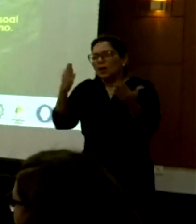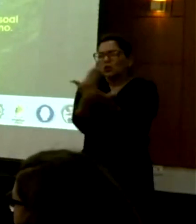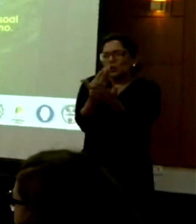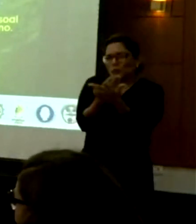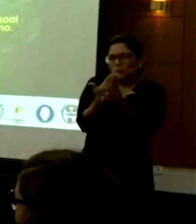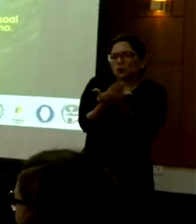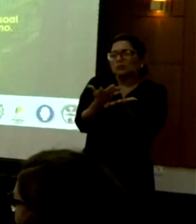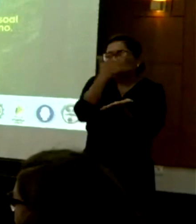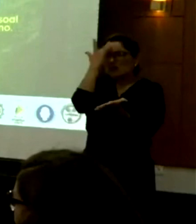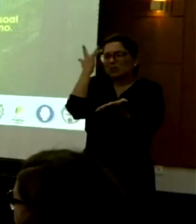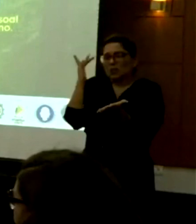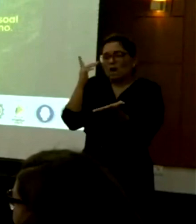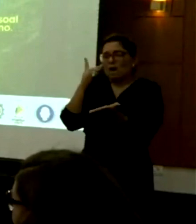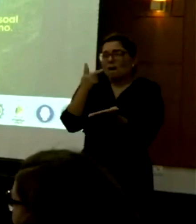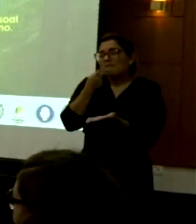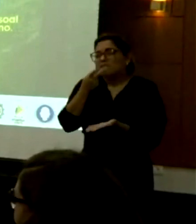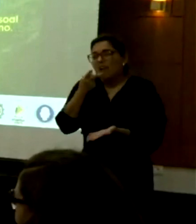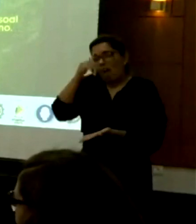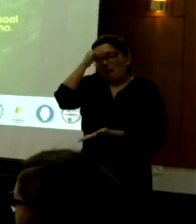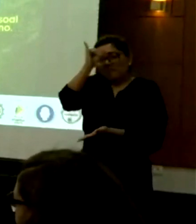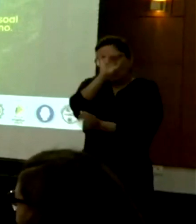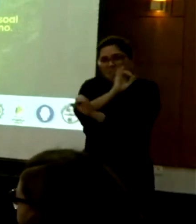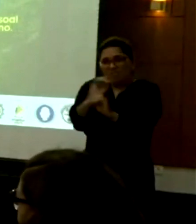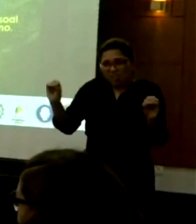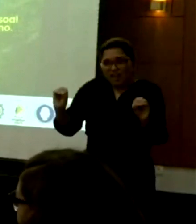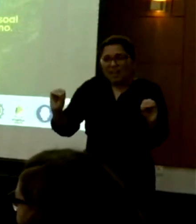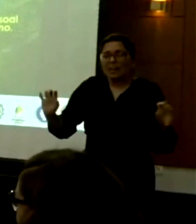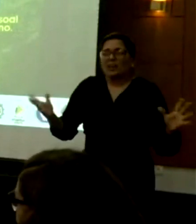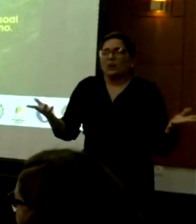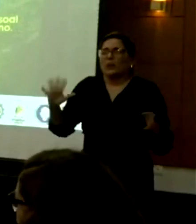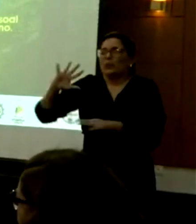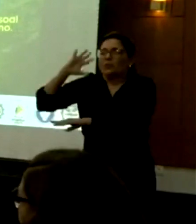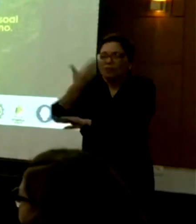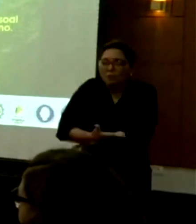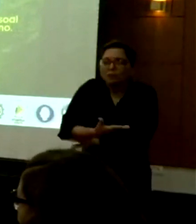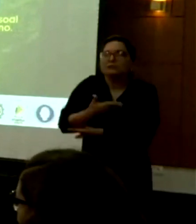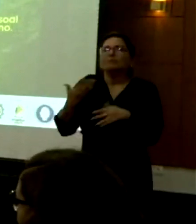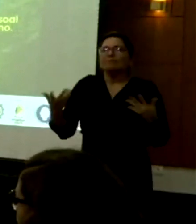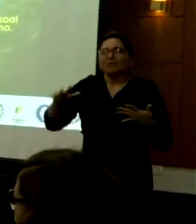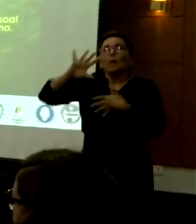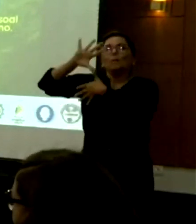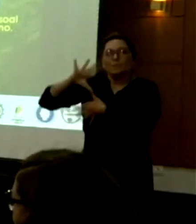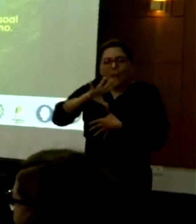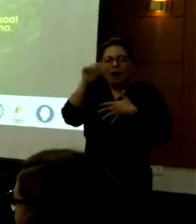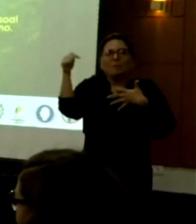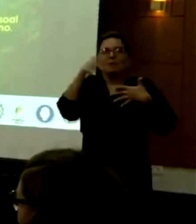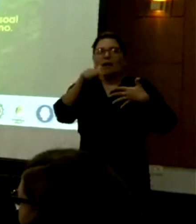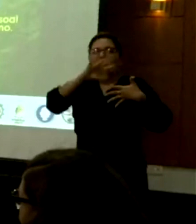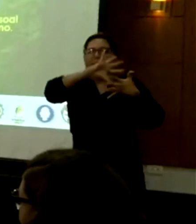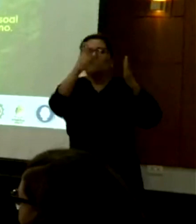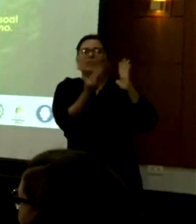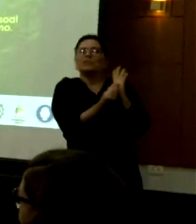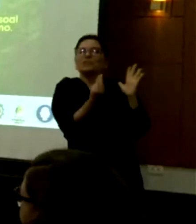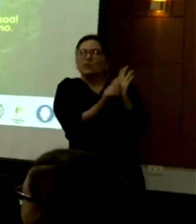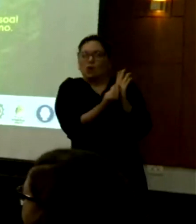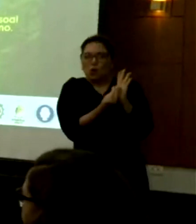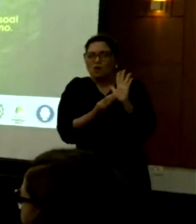so people talk about zero killing, right